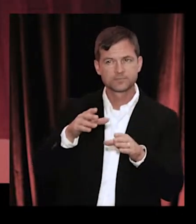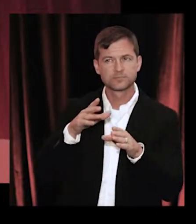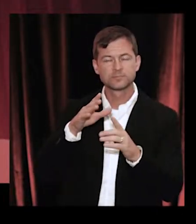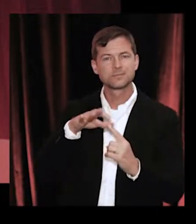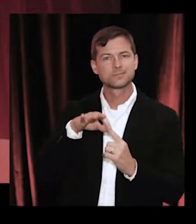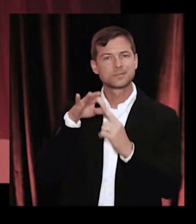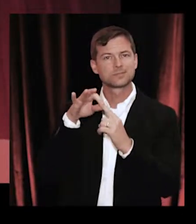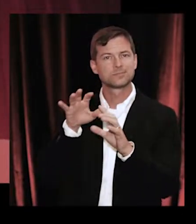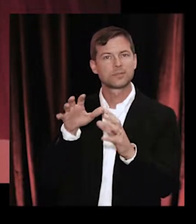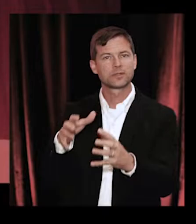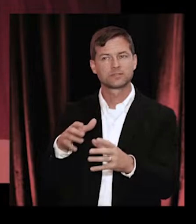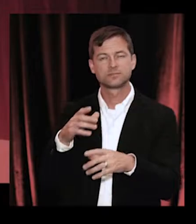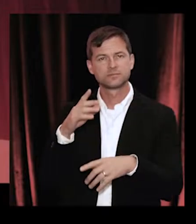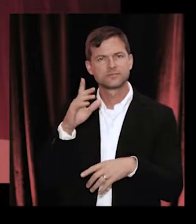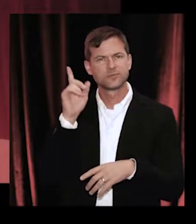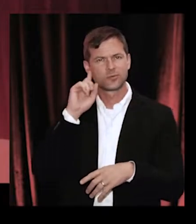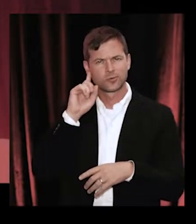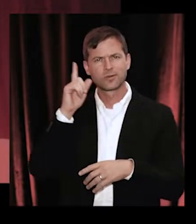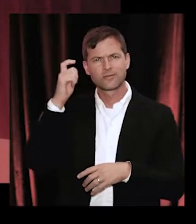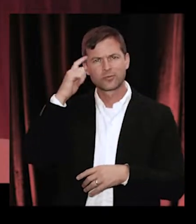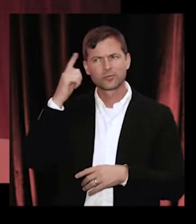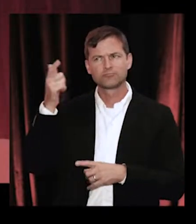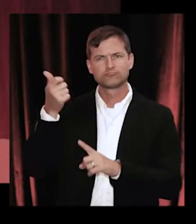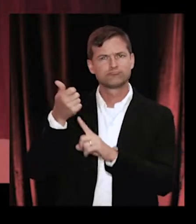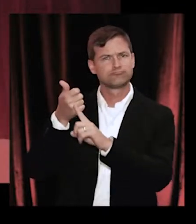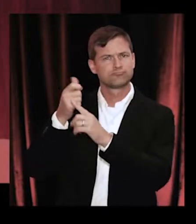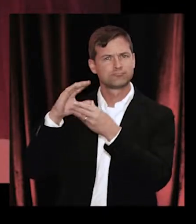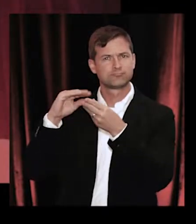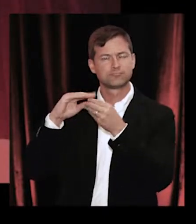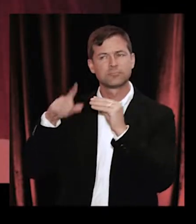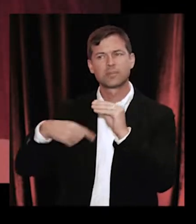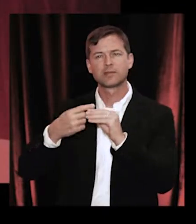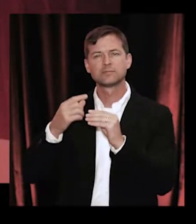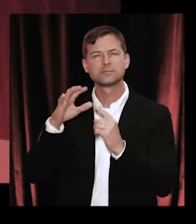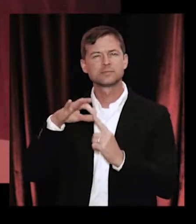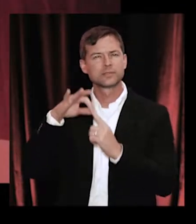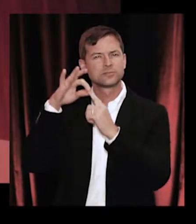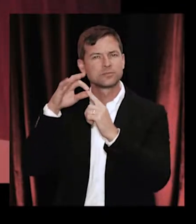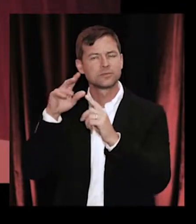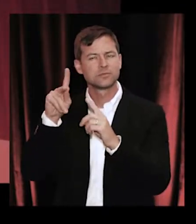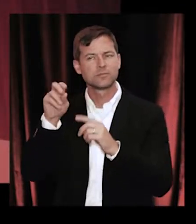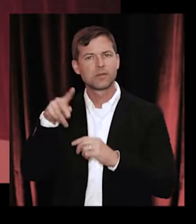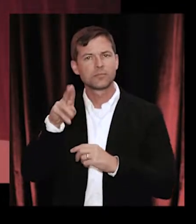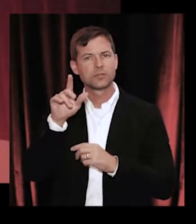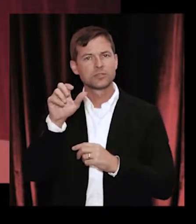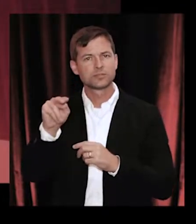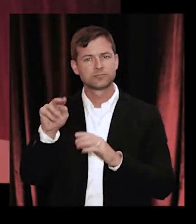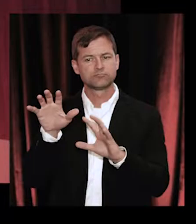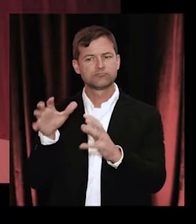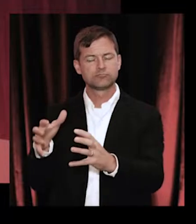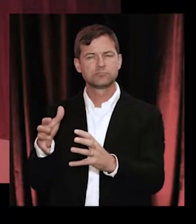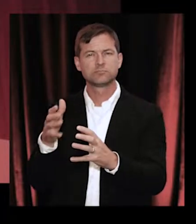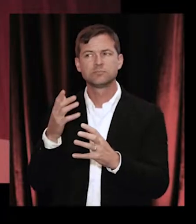We've heard the governor talk a lot about special populations and how we've got to get people into the labor force.